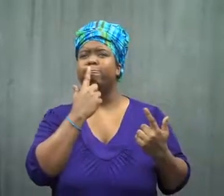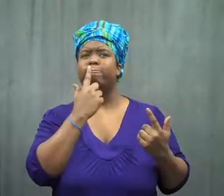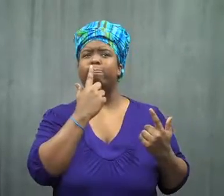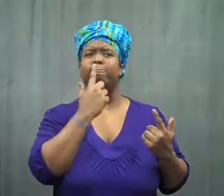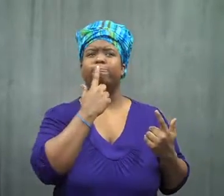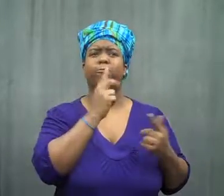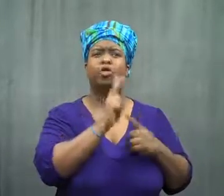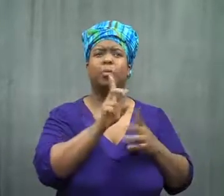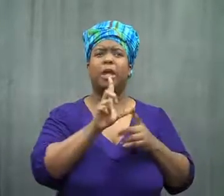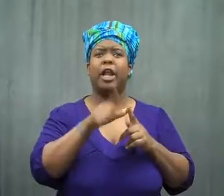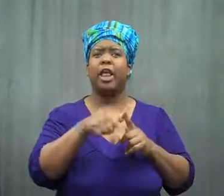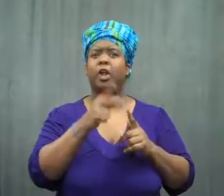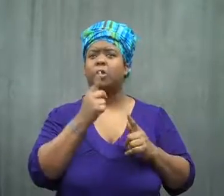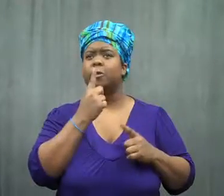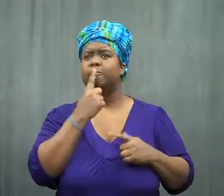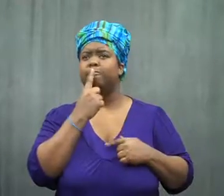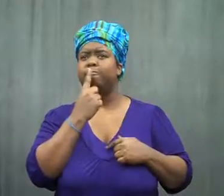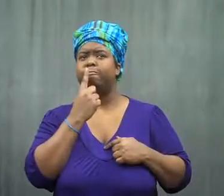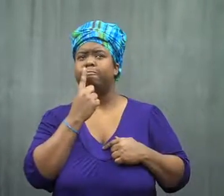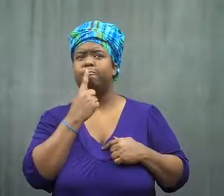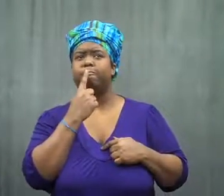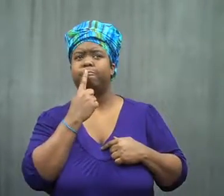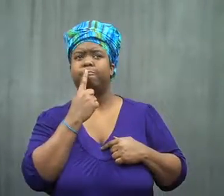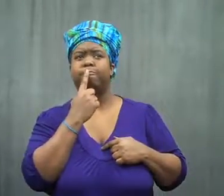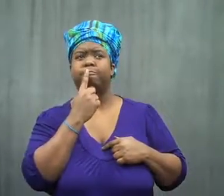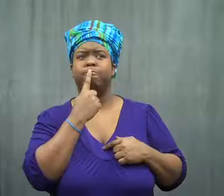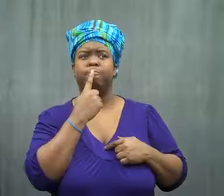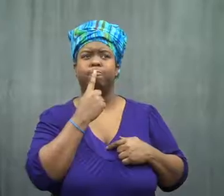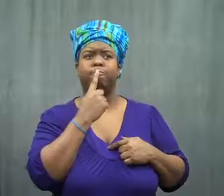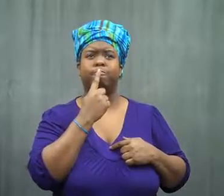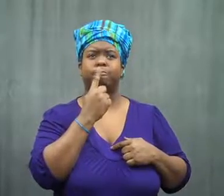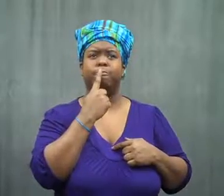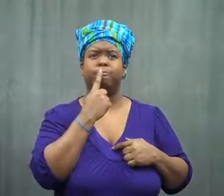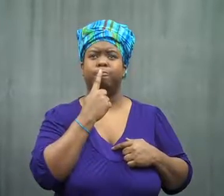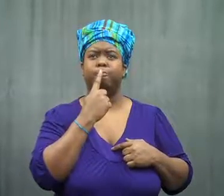Two minutes later, I'm still checking the menu out ...